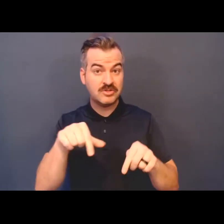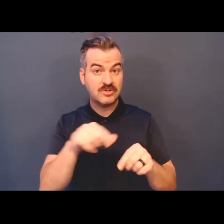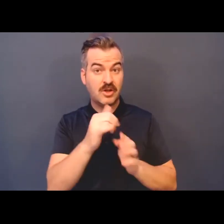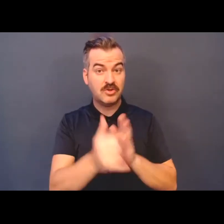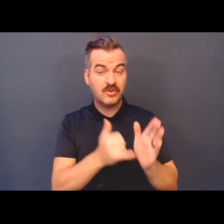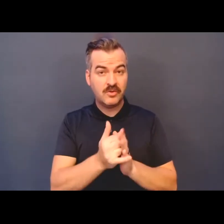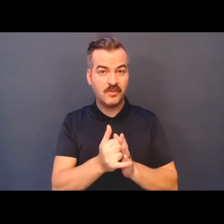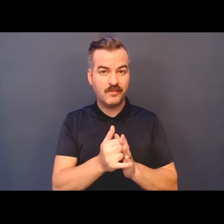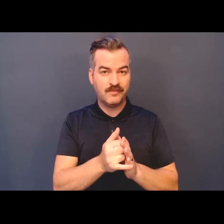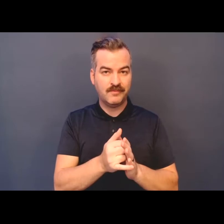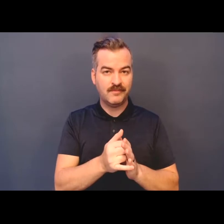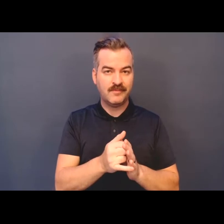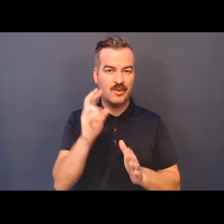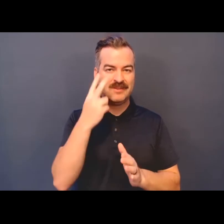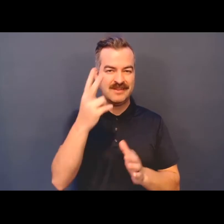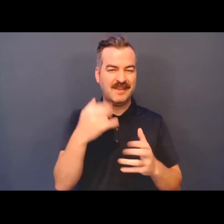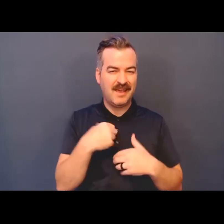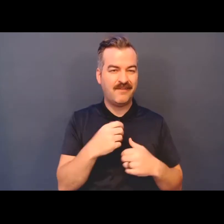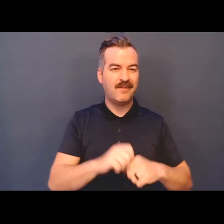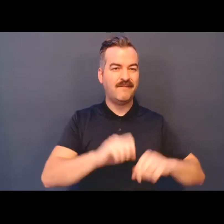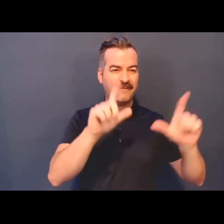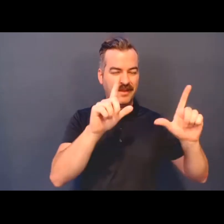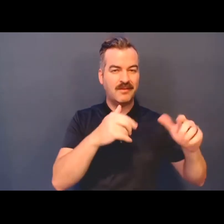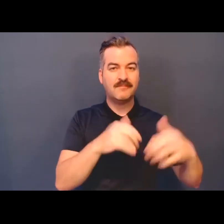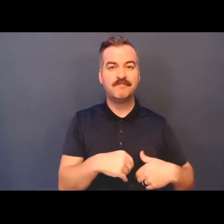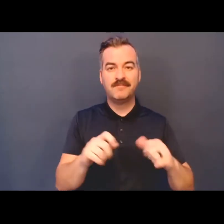panel as a separate video. 15:05:31 This is an event sponsored by Georgetown